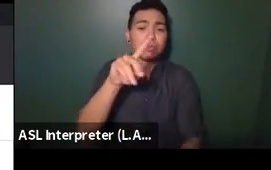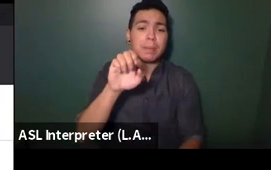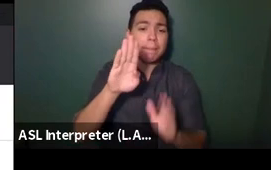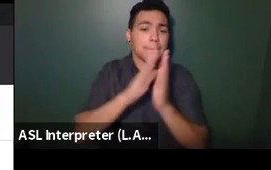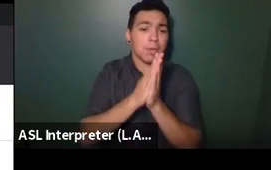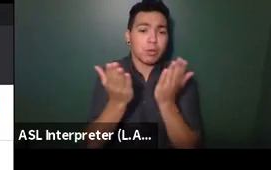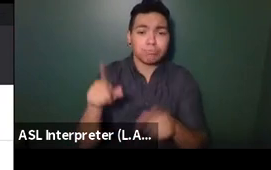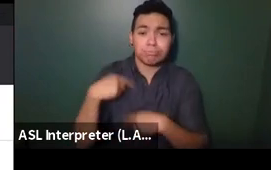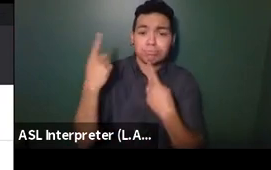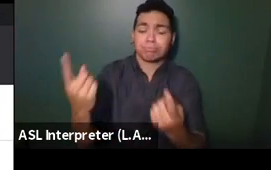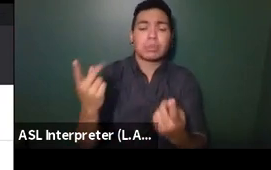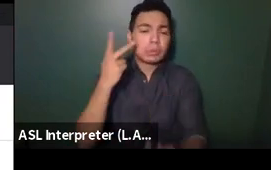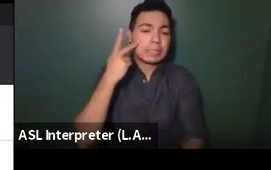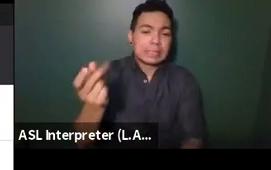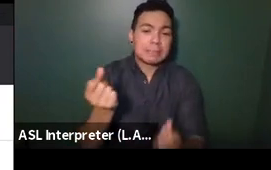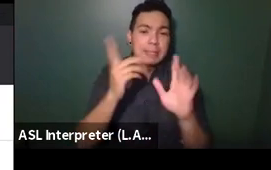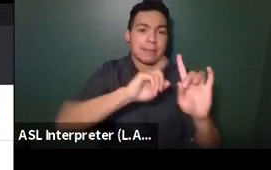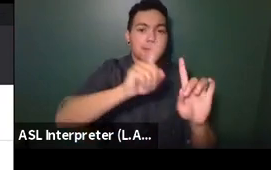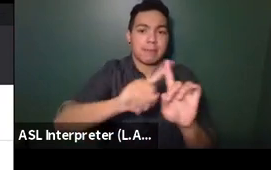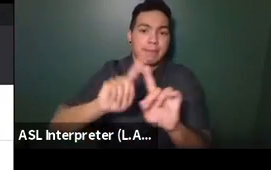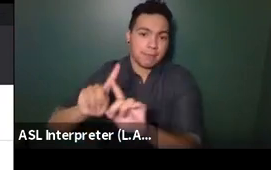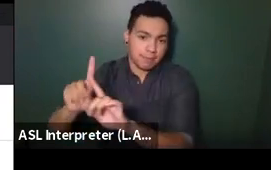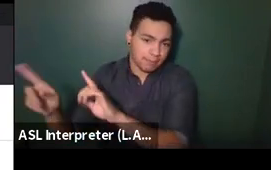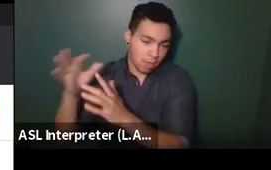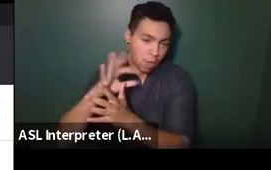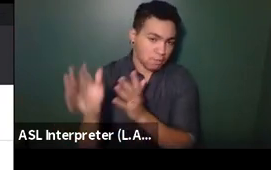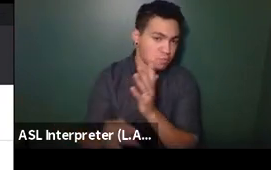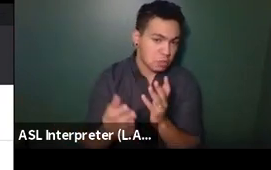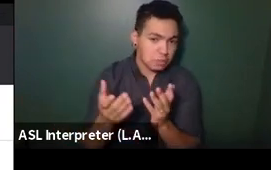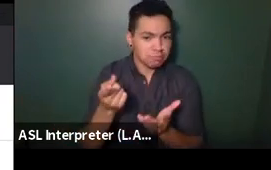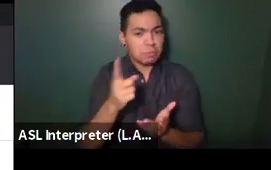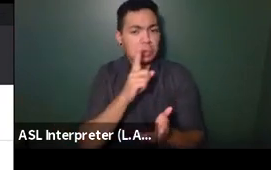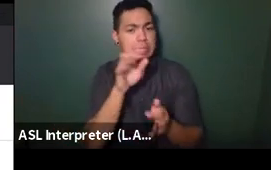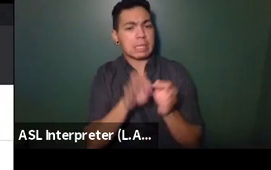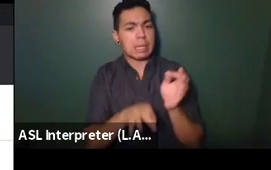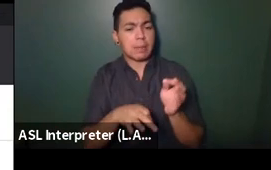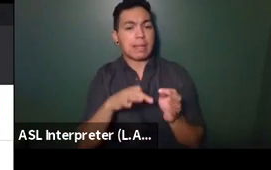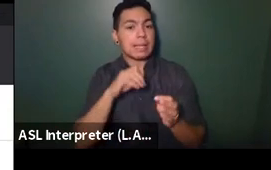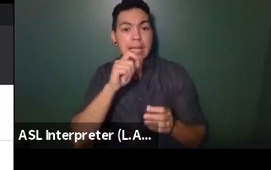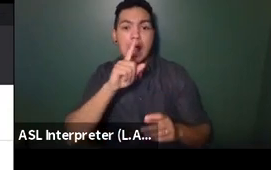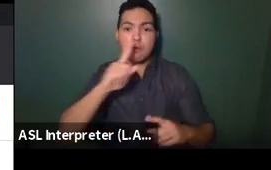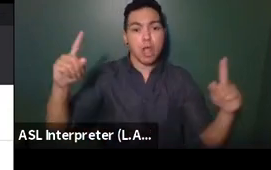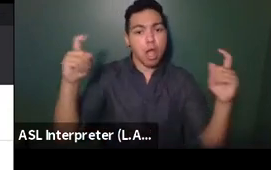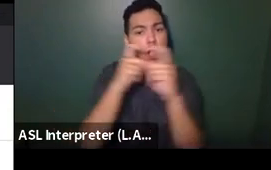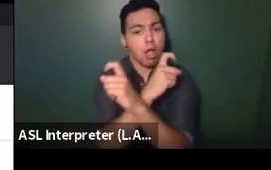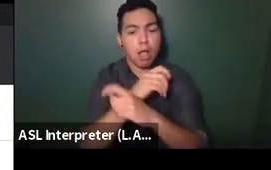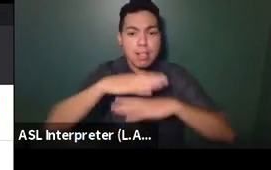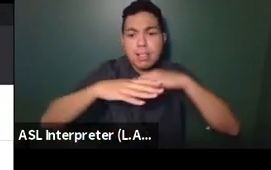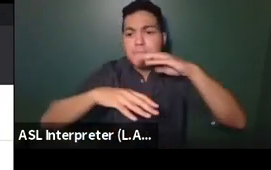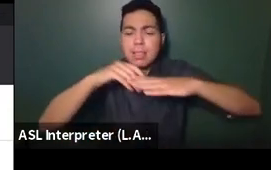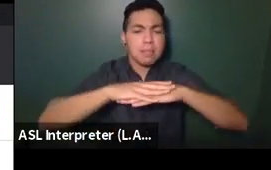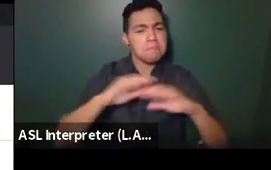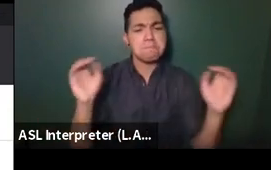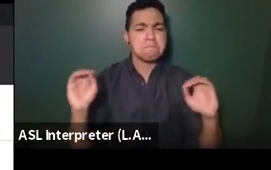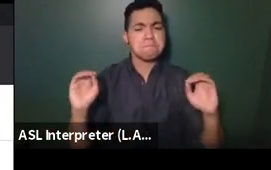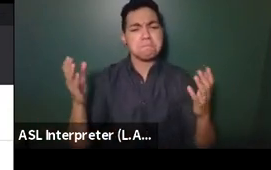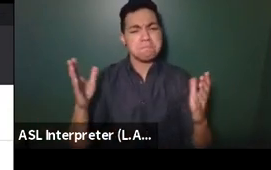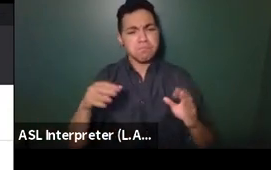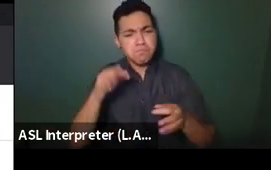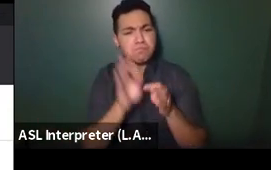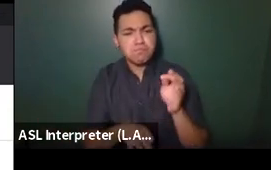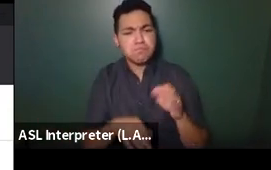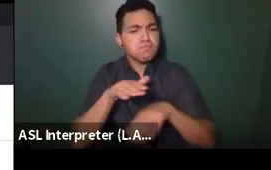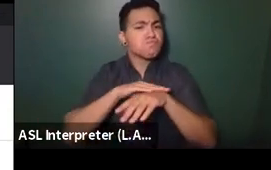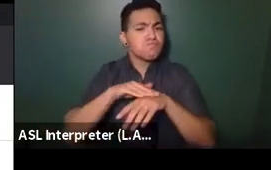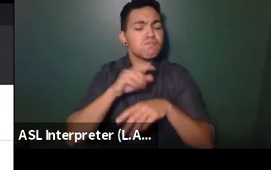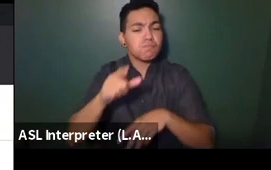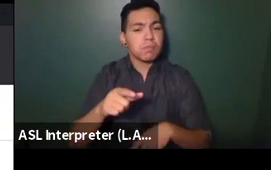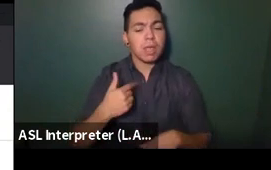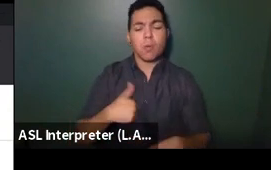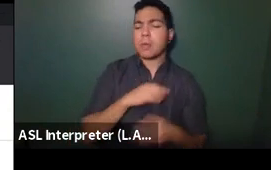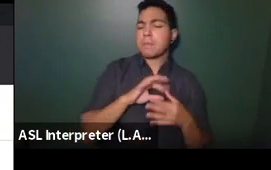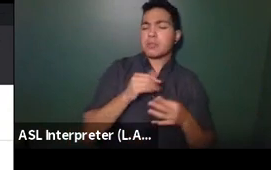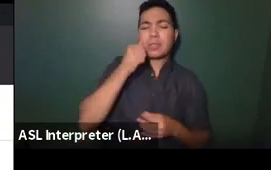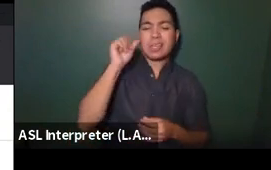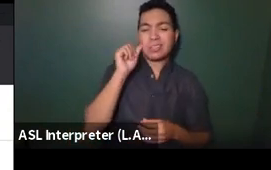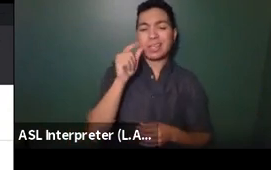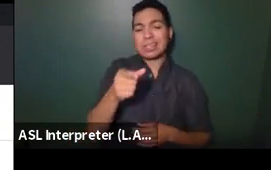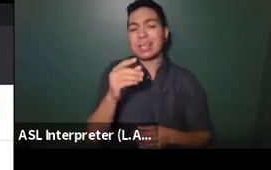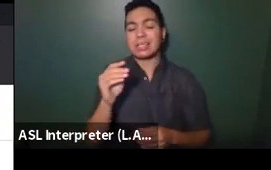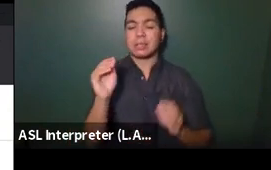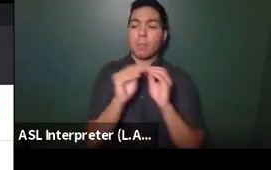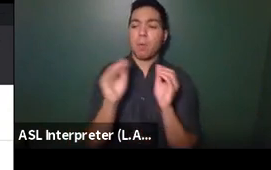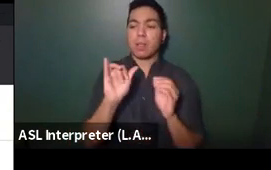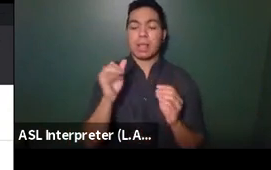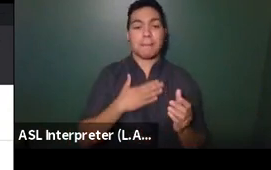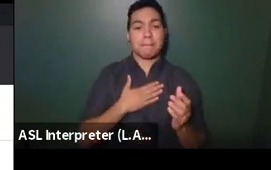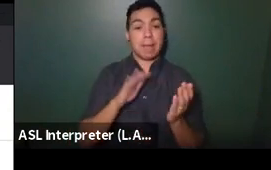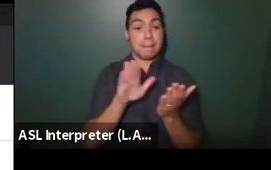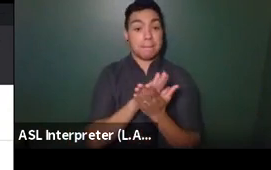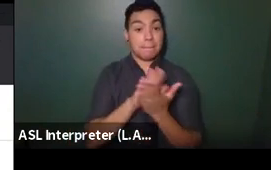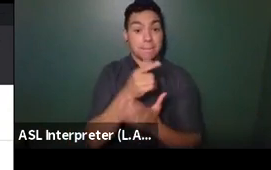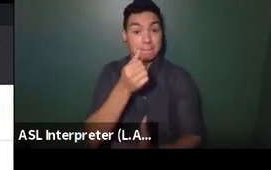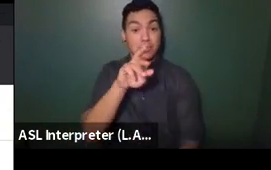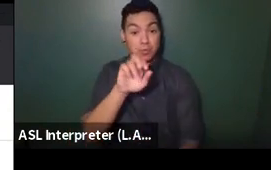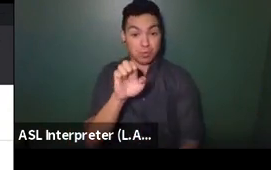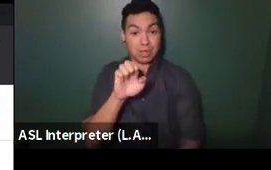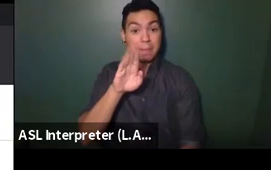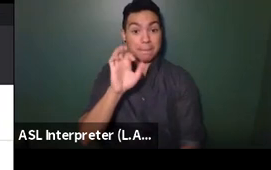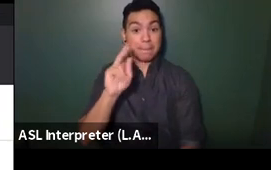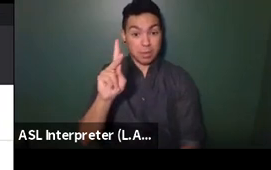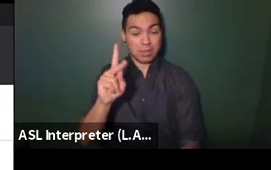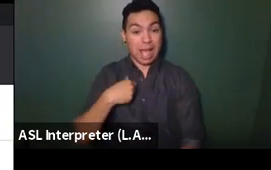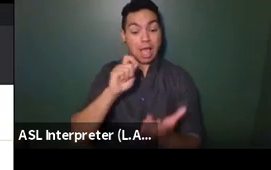Katherine Livick - ESD 112: probably seen a lot of different options. This one just does not get that intense. And we mentioned, I think yesterday, that this is, we think of this sometimes as the like my paper grade book that I used to write the grades in and then I would transfer to Skyward.